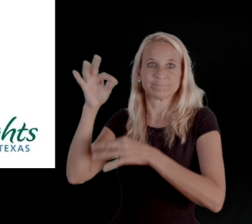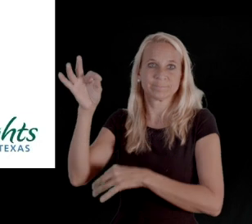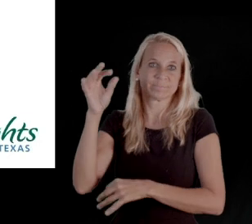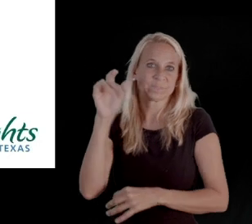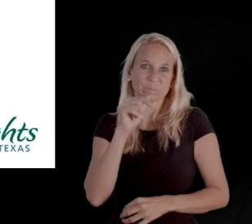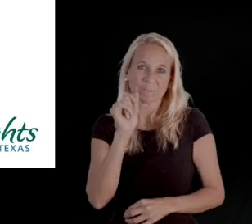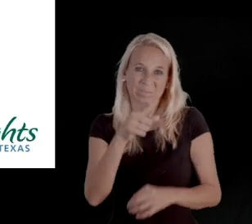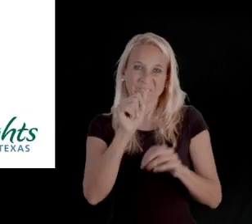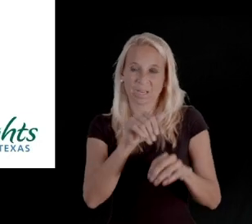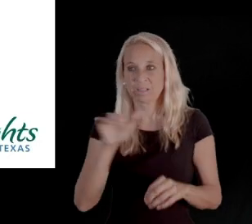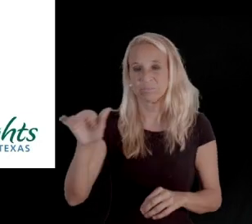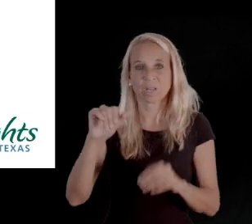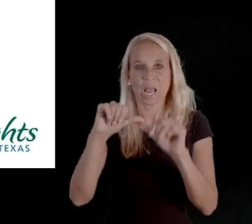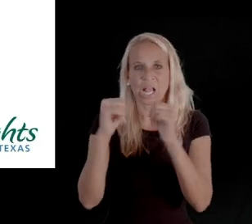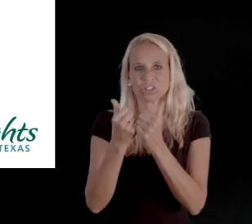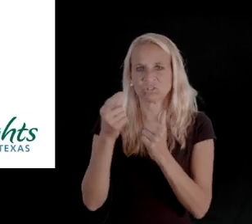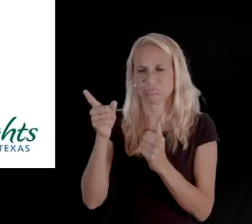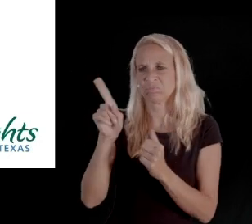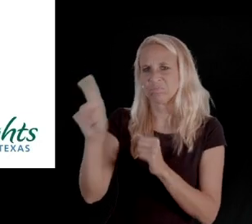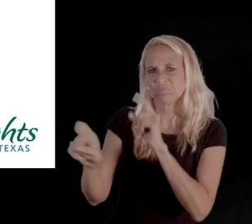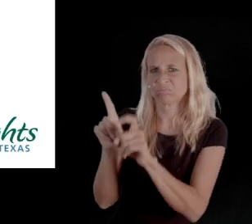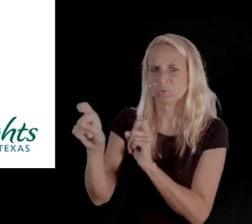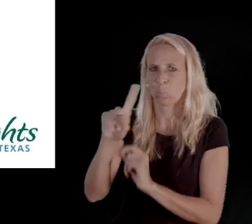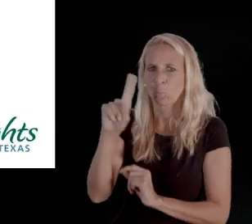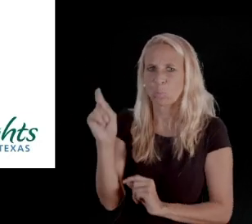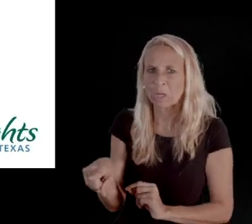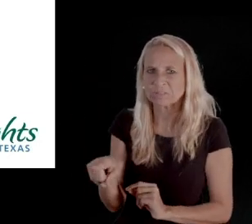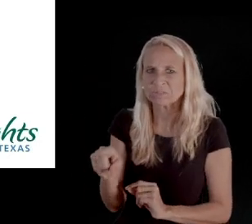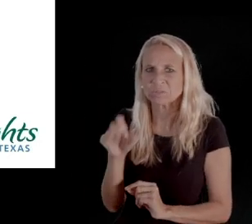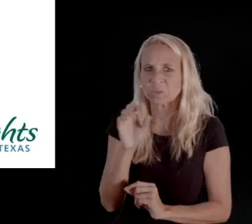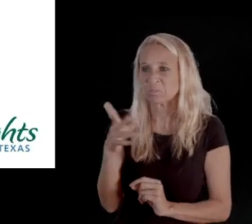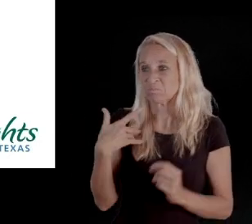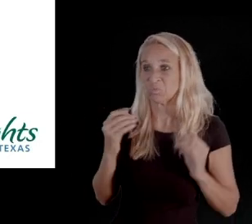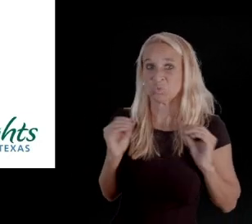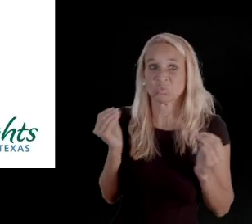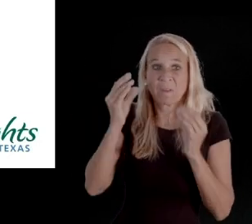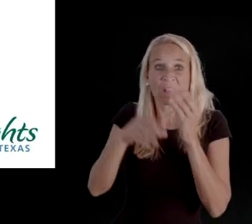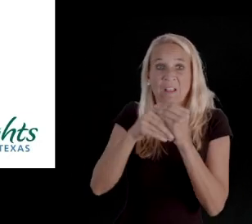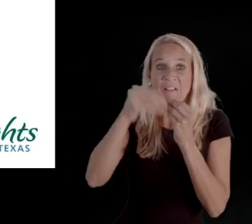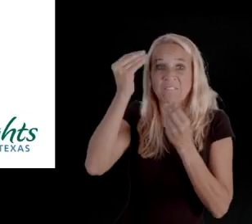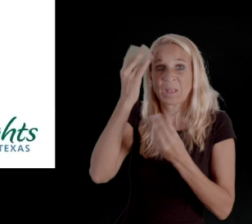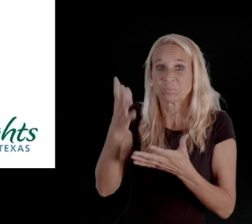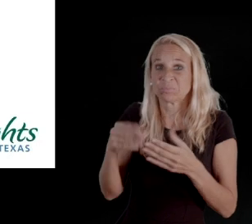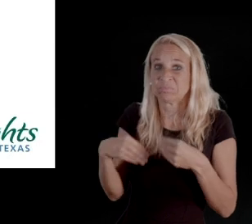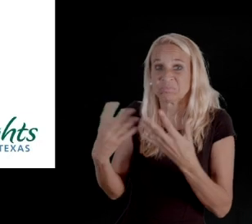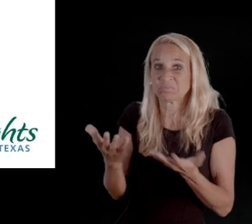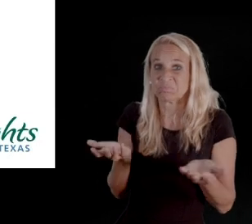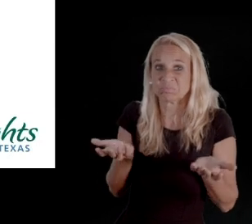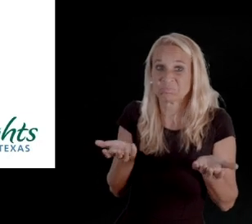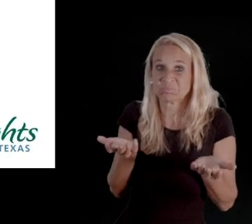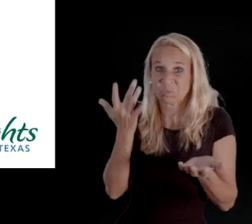You can ask the agency questions and you can say, I don't have any additional information to provide because they bear the burden of proof.